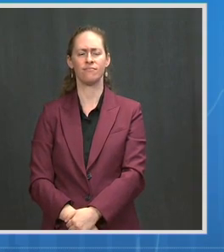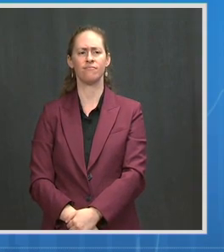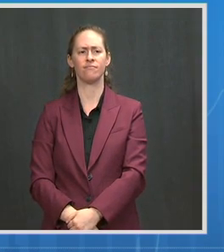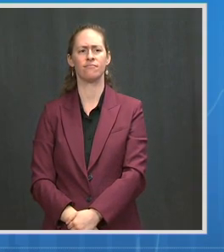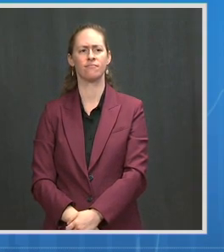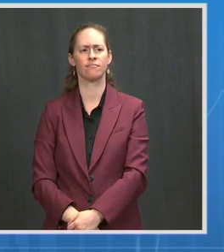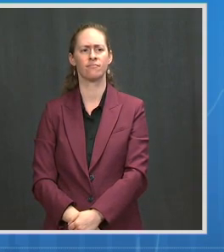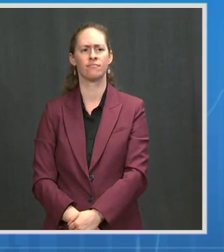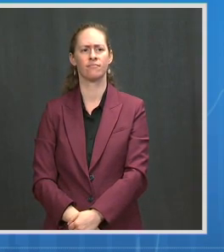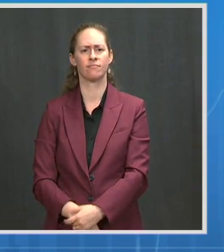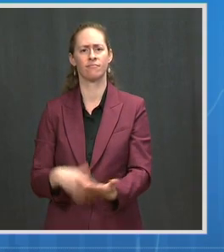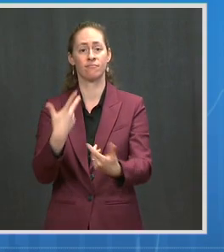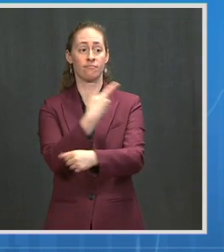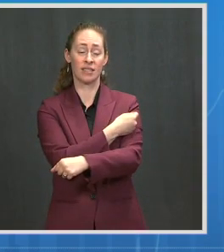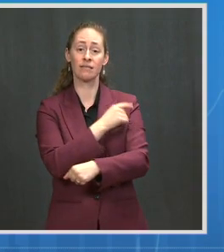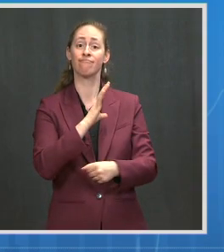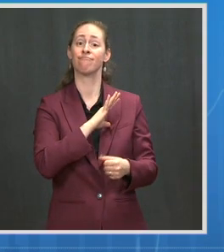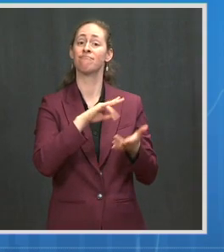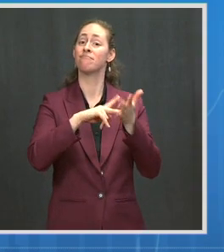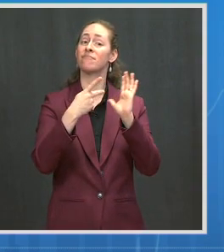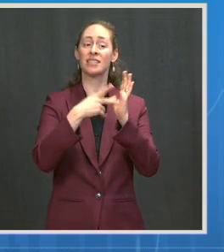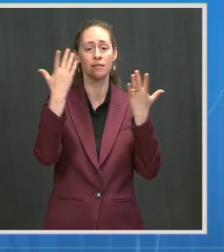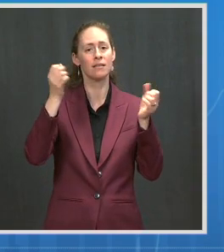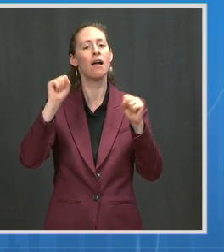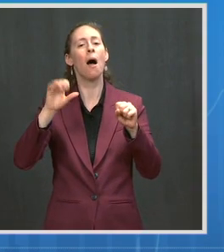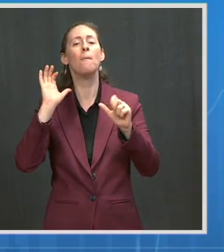As the CDC announced last week, fully vaccinated individuals